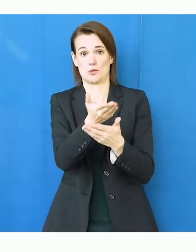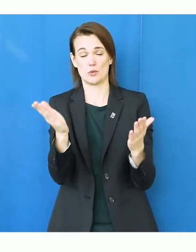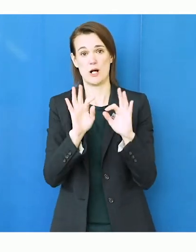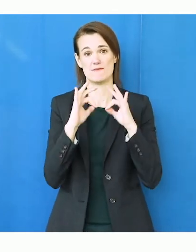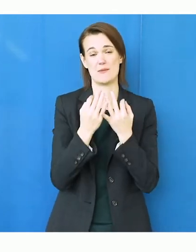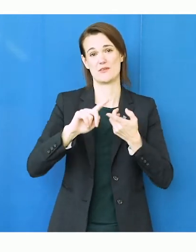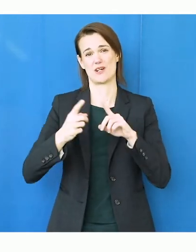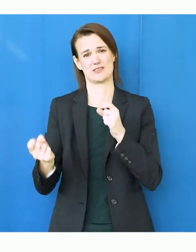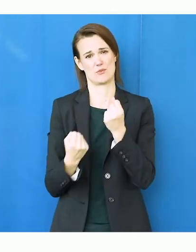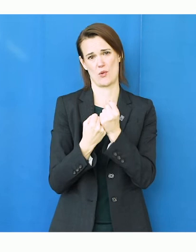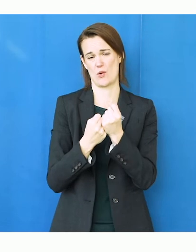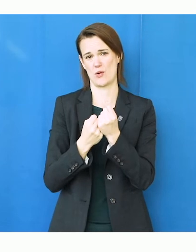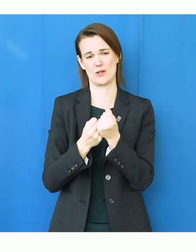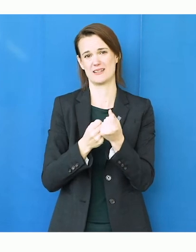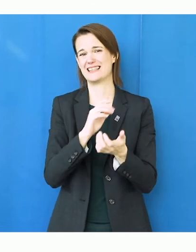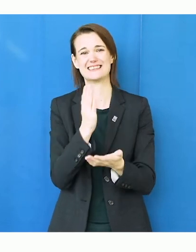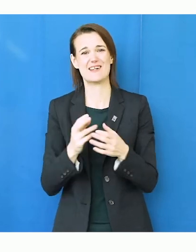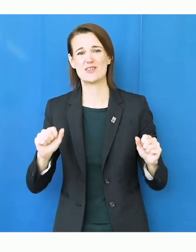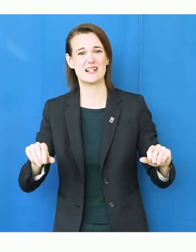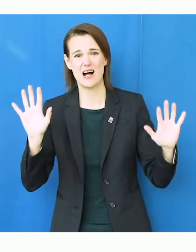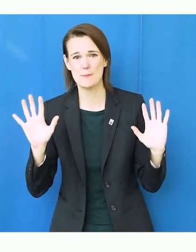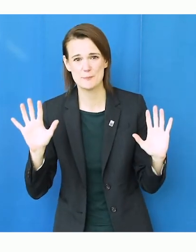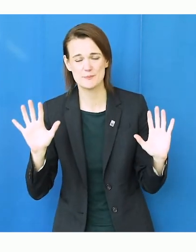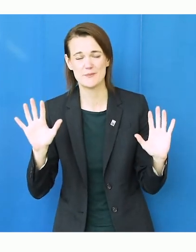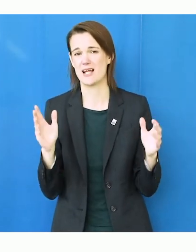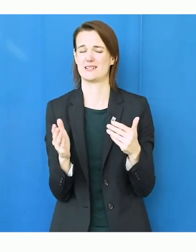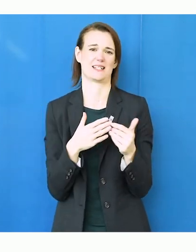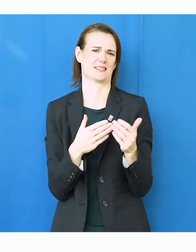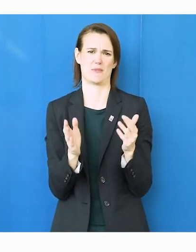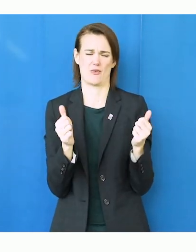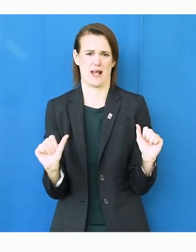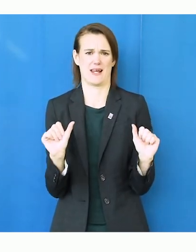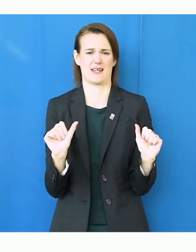No matter what challenges we face in our lives, we should never give up on ourselves.